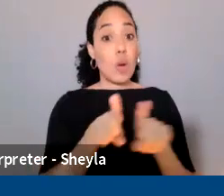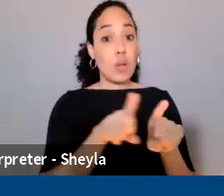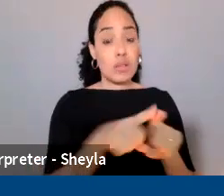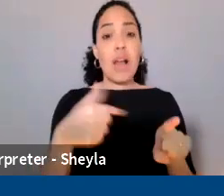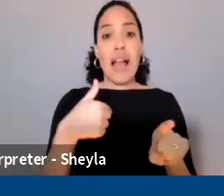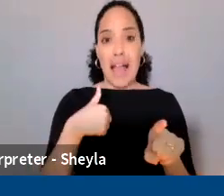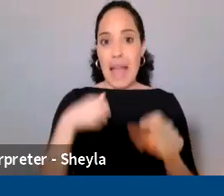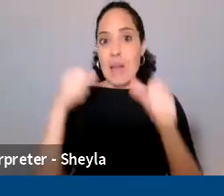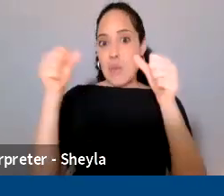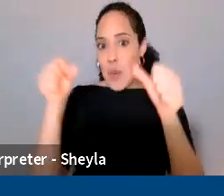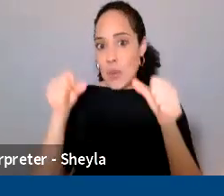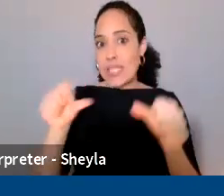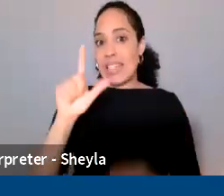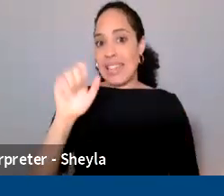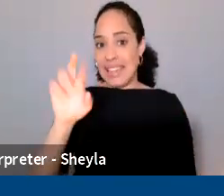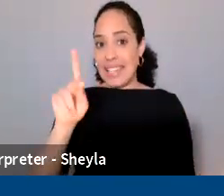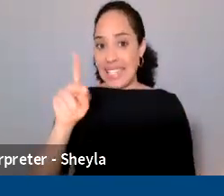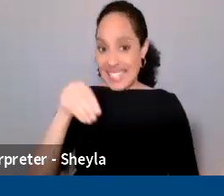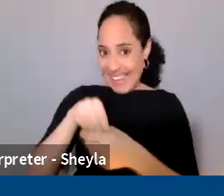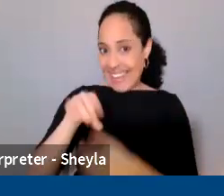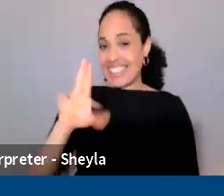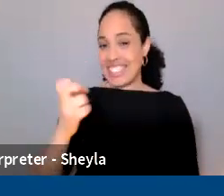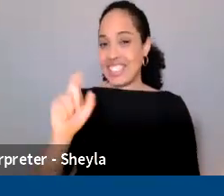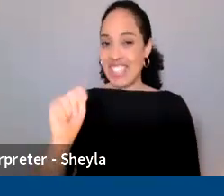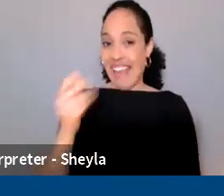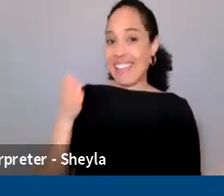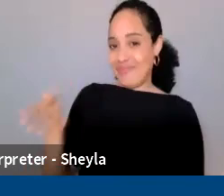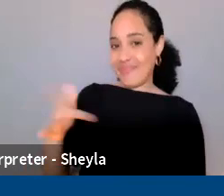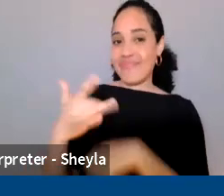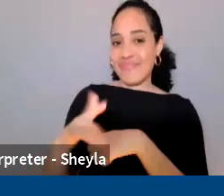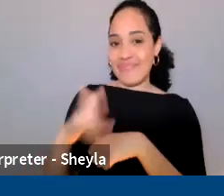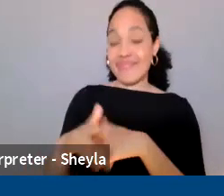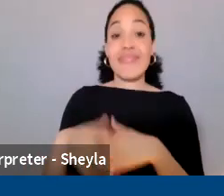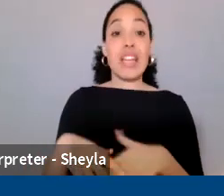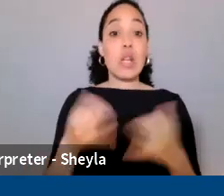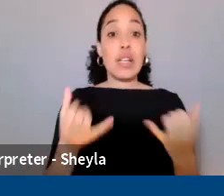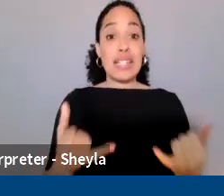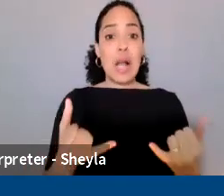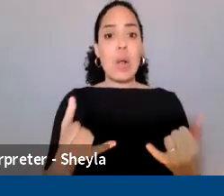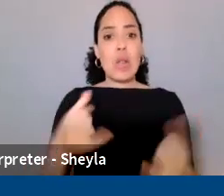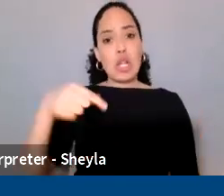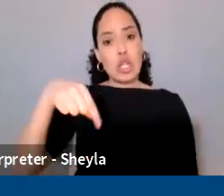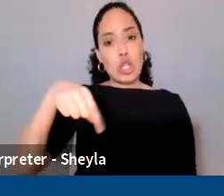in the chat so I'm going to move to the question answer box it looks like um